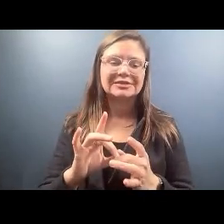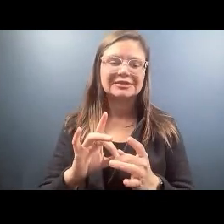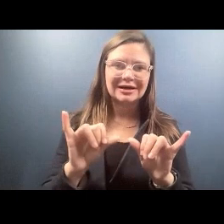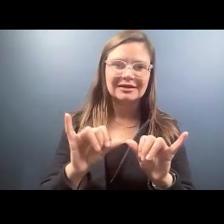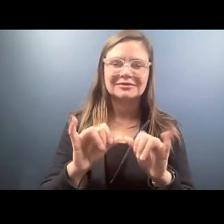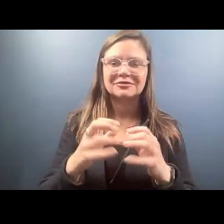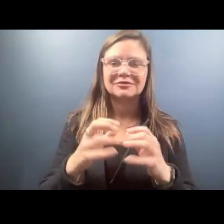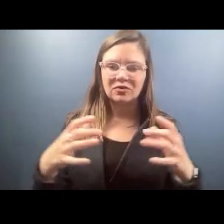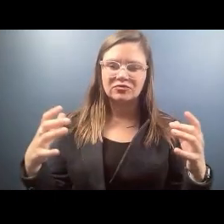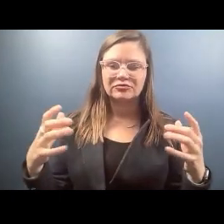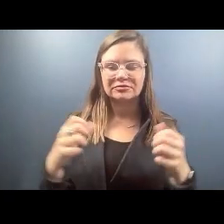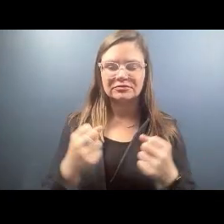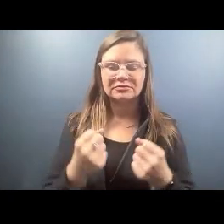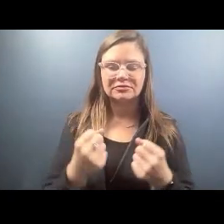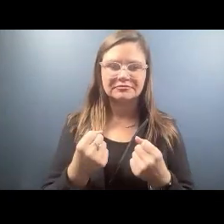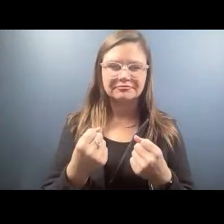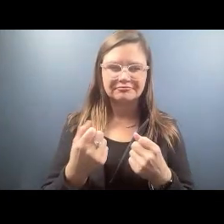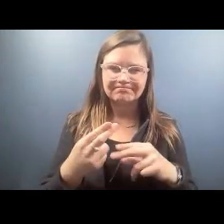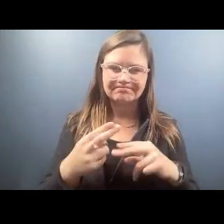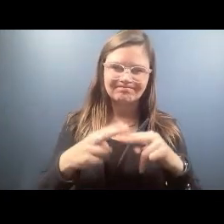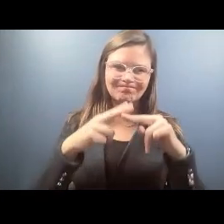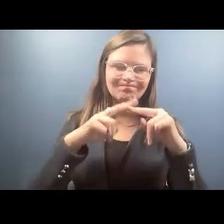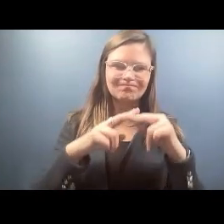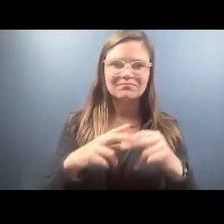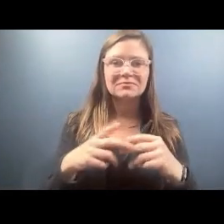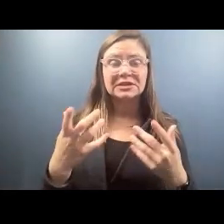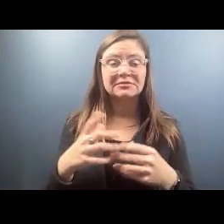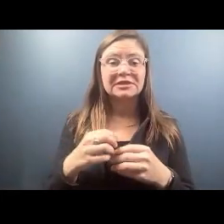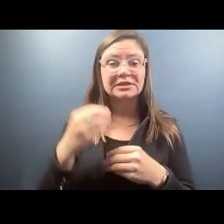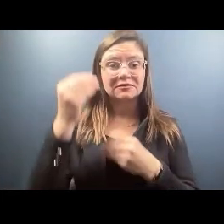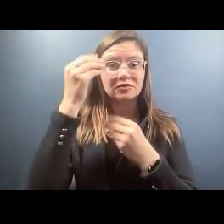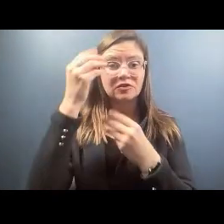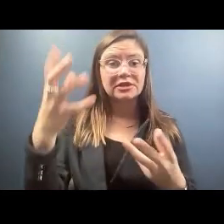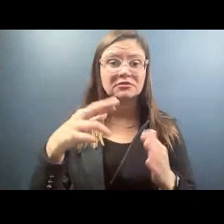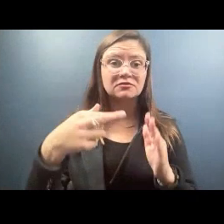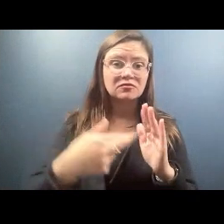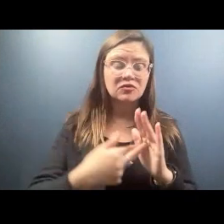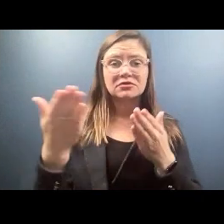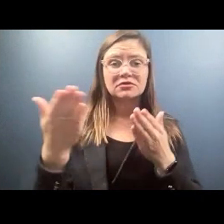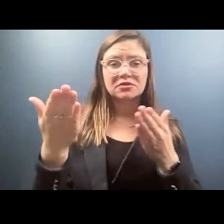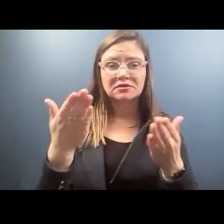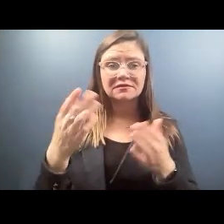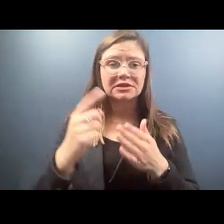They provide detailed information, potentially including roles, services, hours, wages, and tenure.